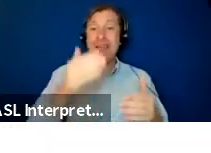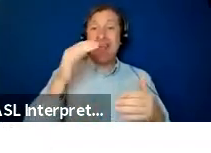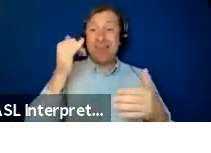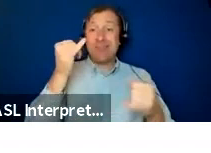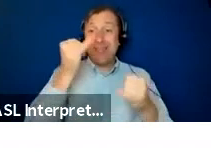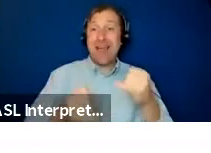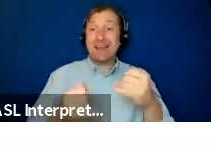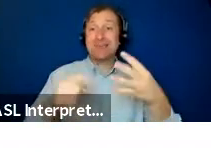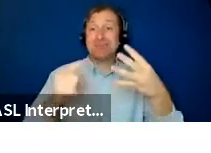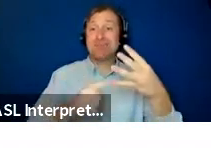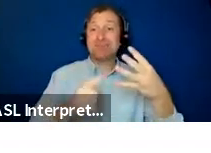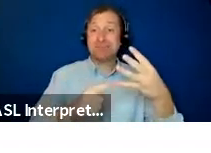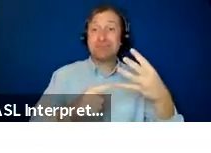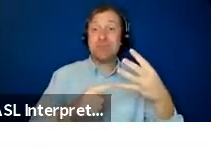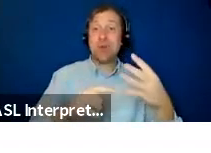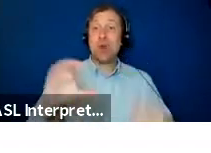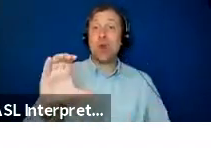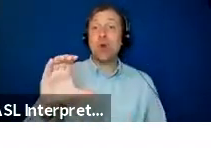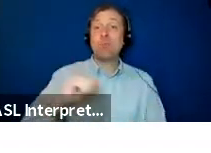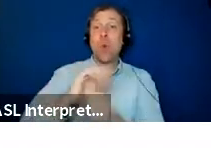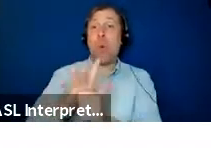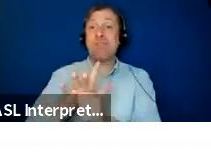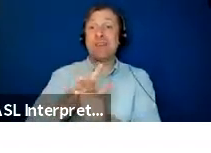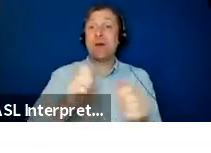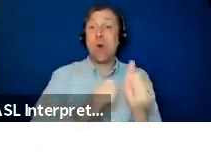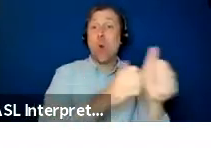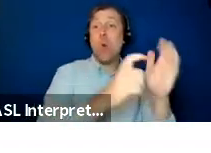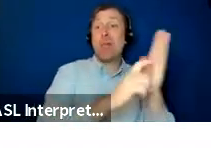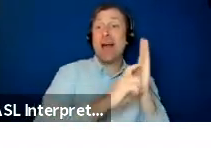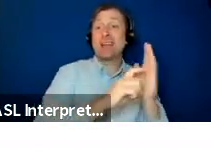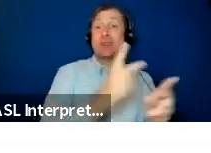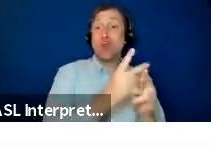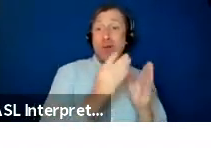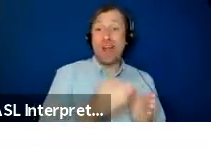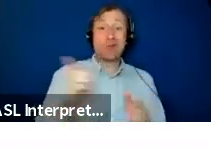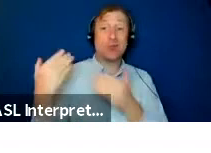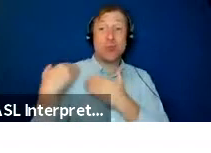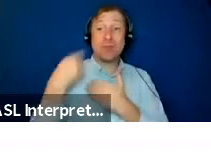which is a person who is specifically charged with overseeing COVID protection measures on the set